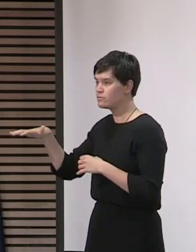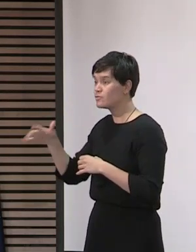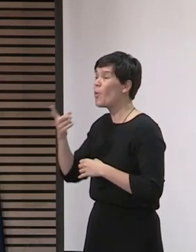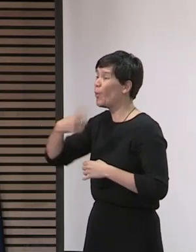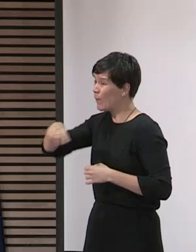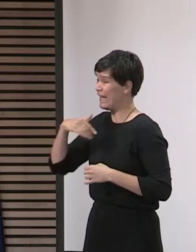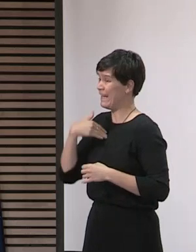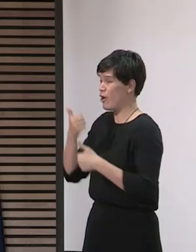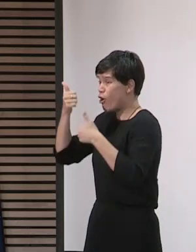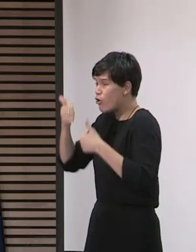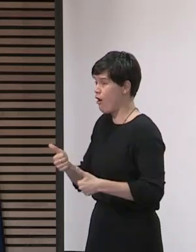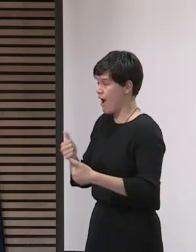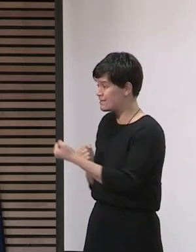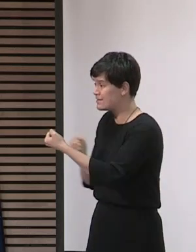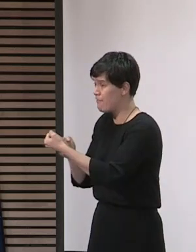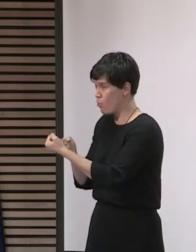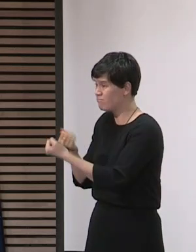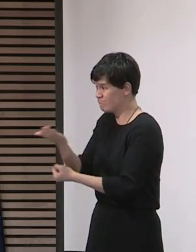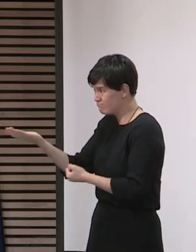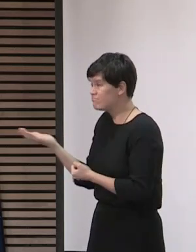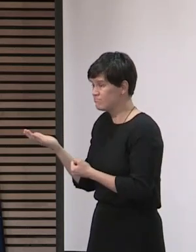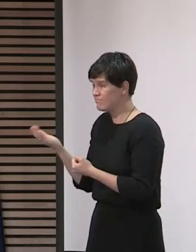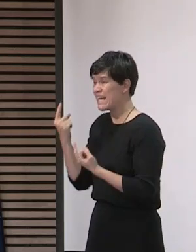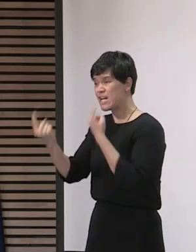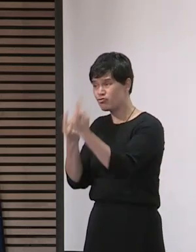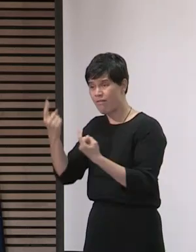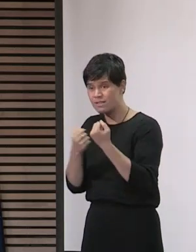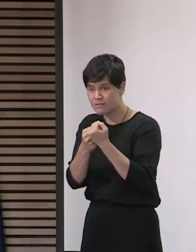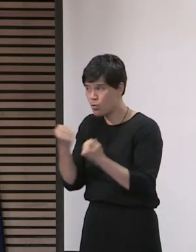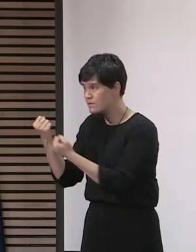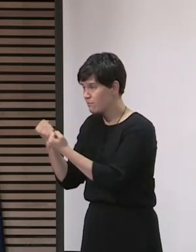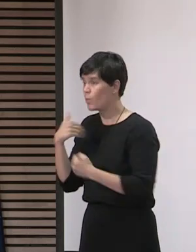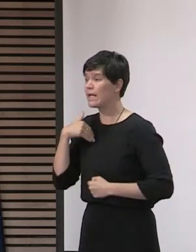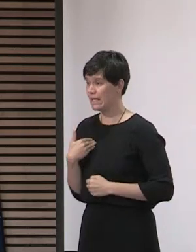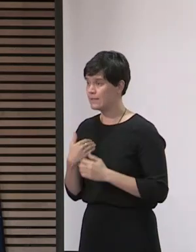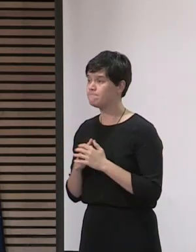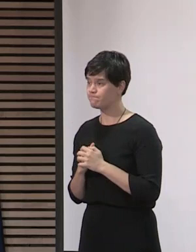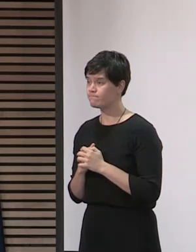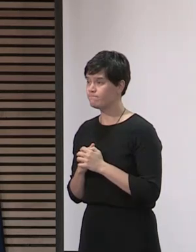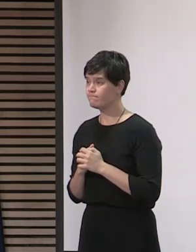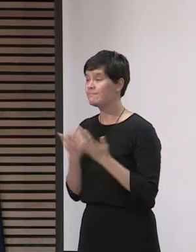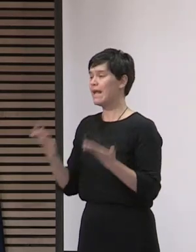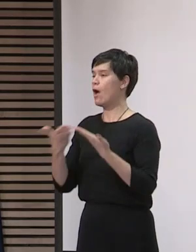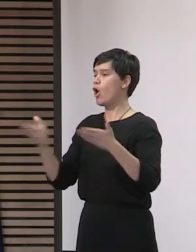urge New Zealanders to be kind to each other in lockdown. And we now need to continue that